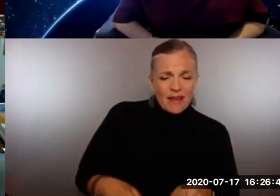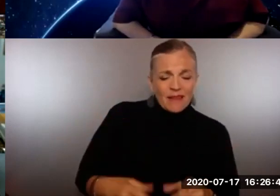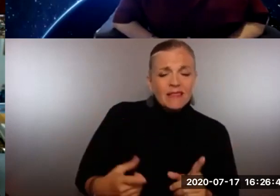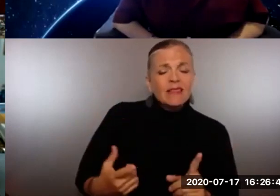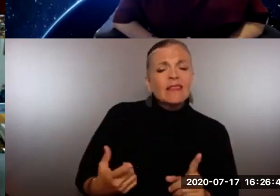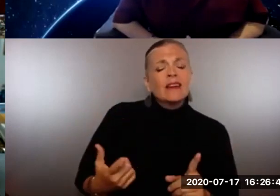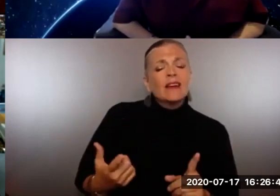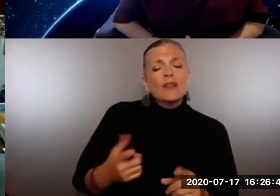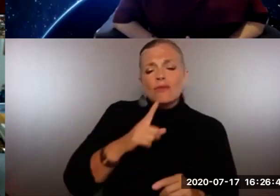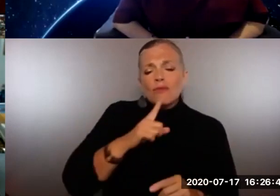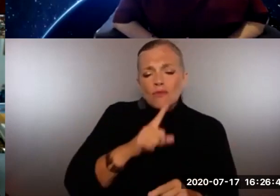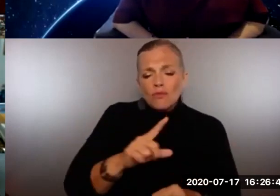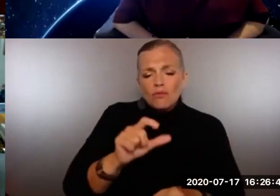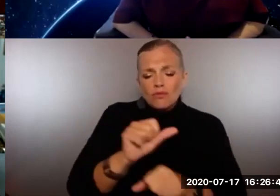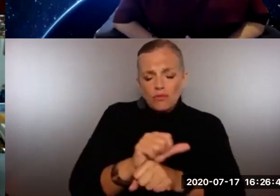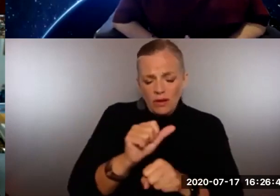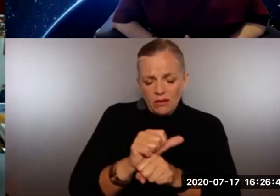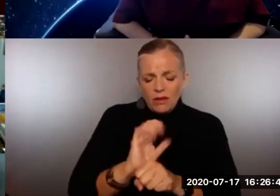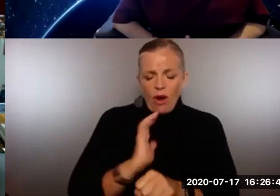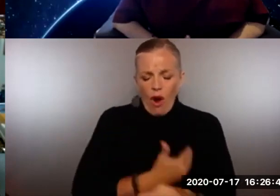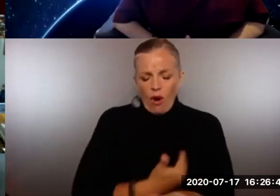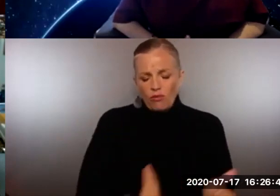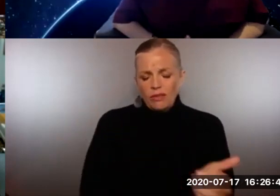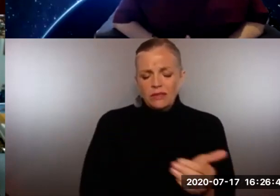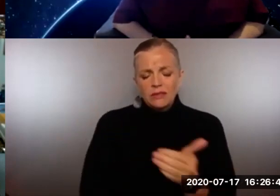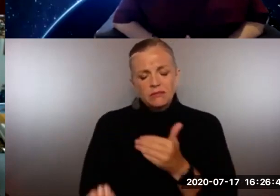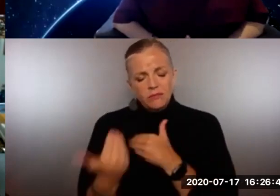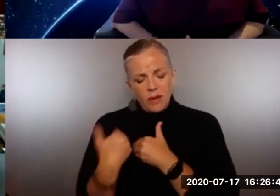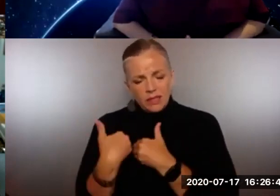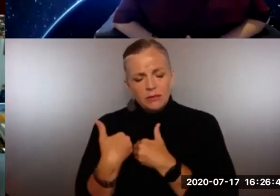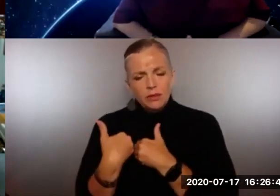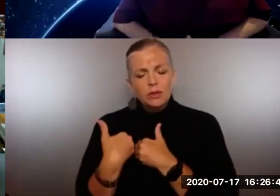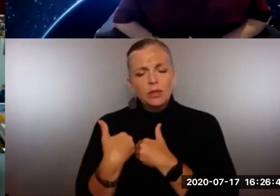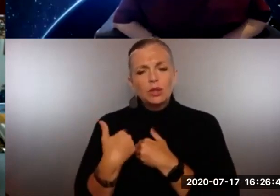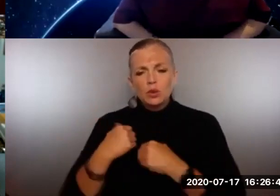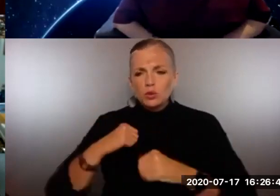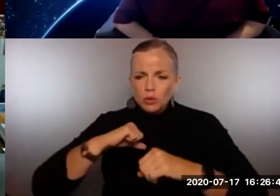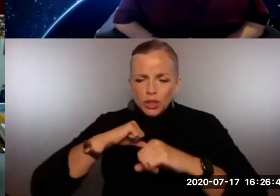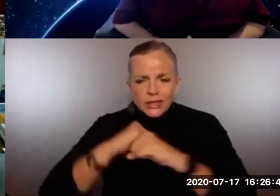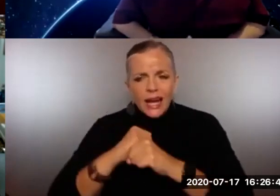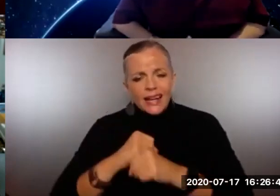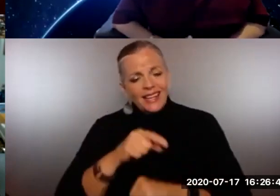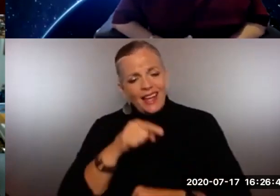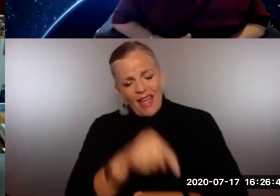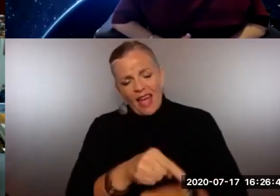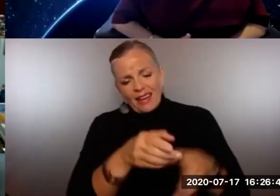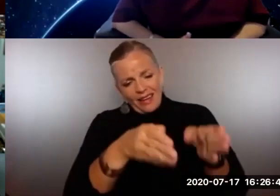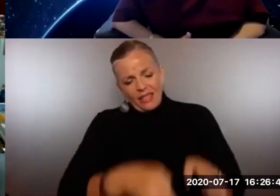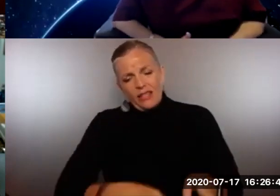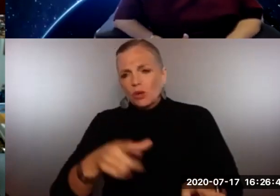is our responsibility to protect the individual who is being bullied. Yeah.